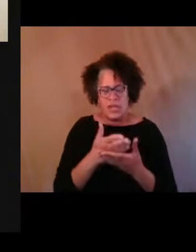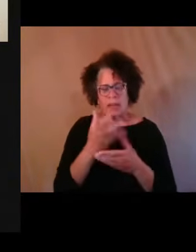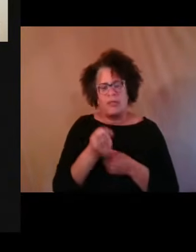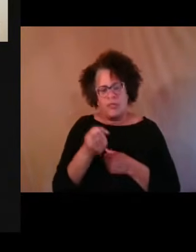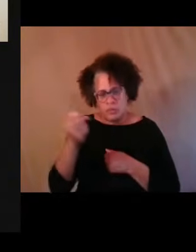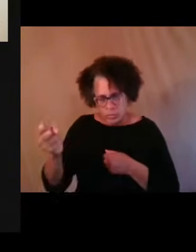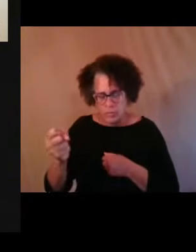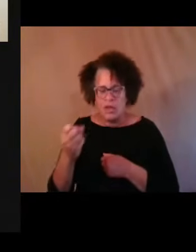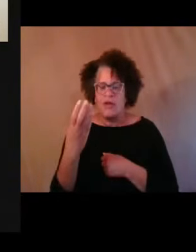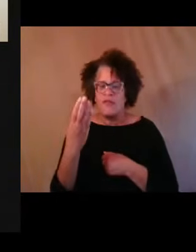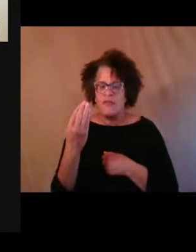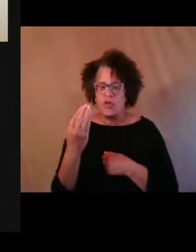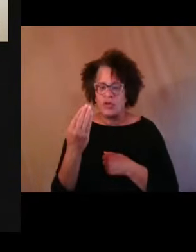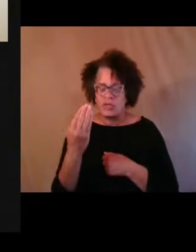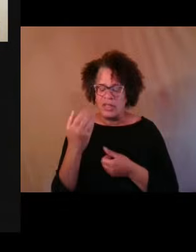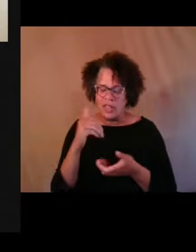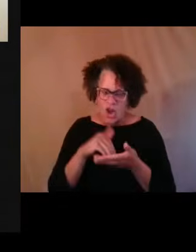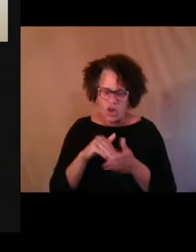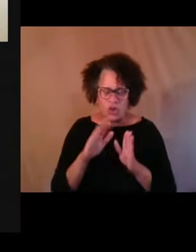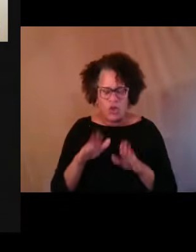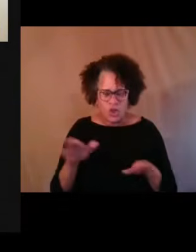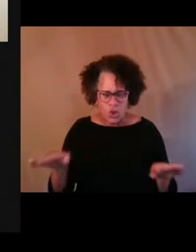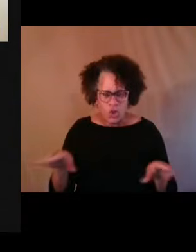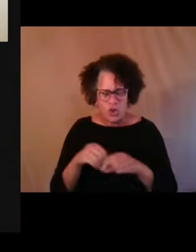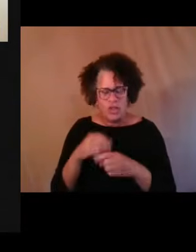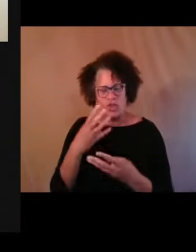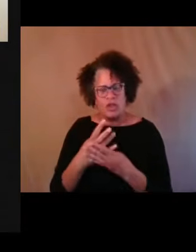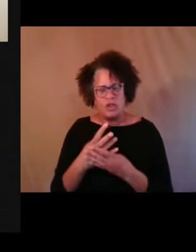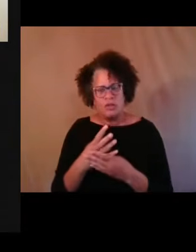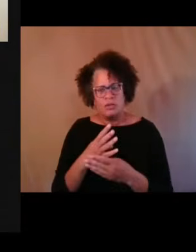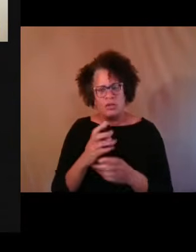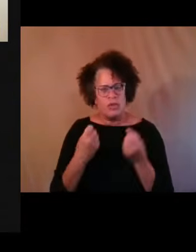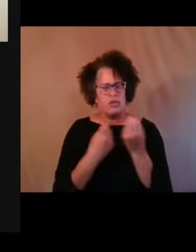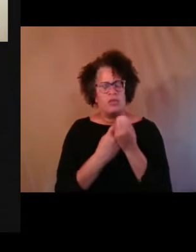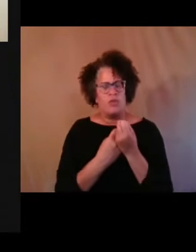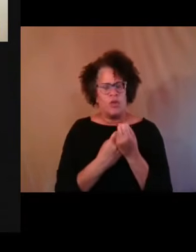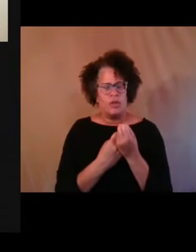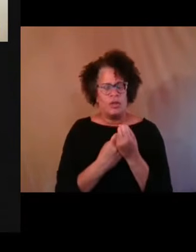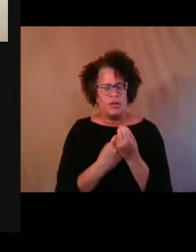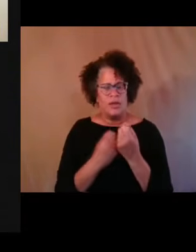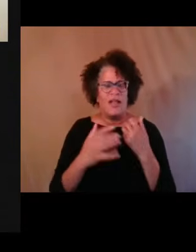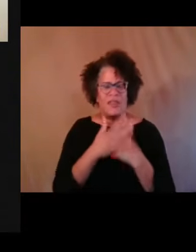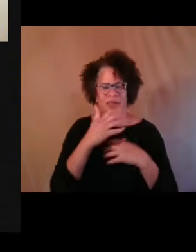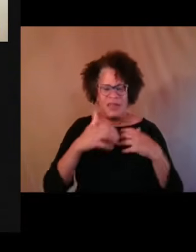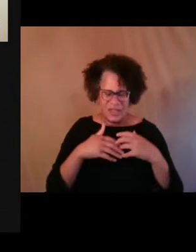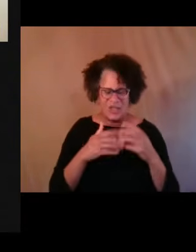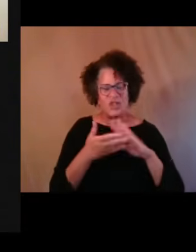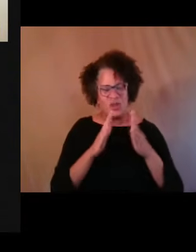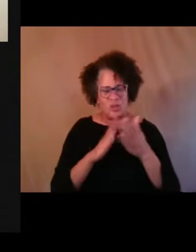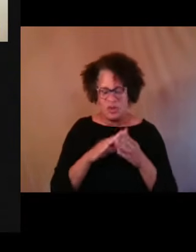And we stood in solidarity with the indigenous community who had also been imprisoned in that army base.